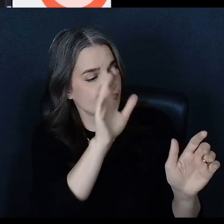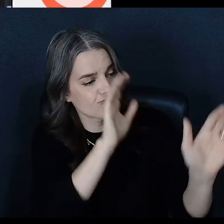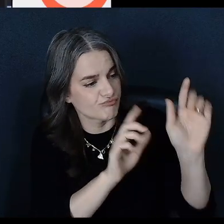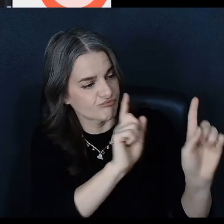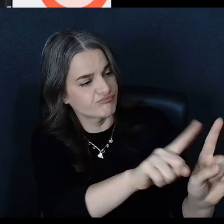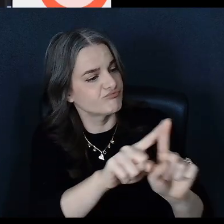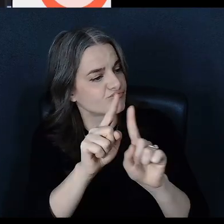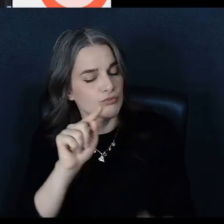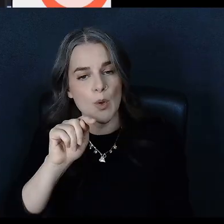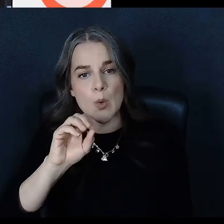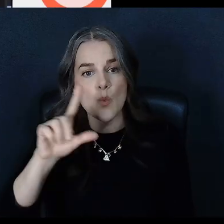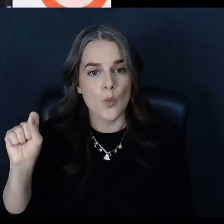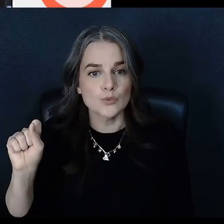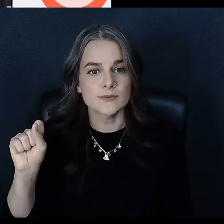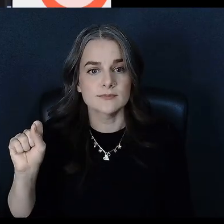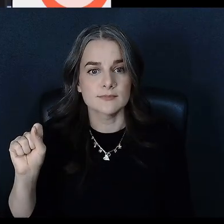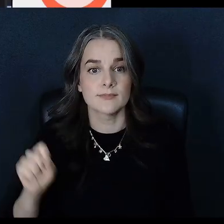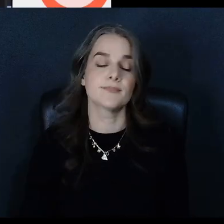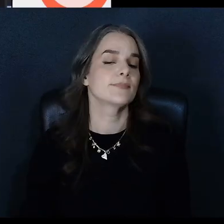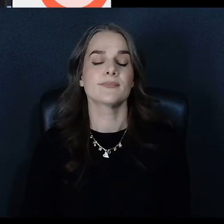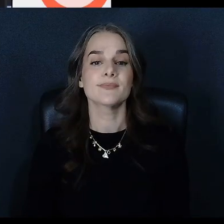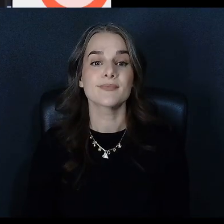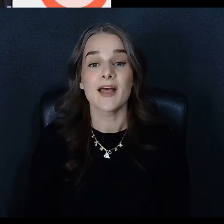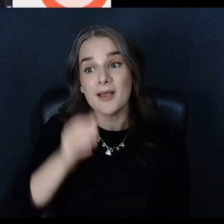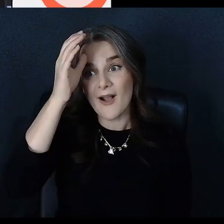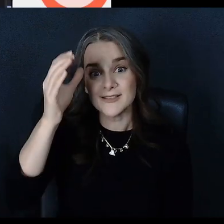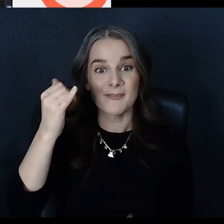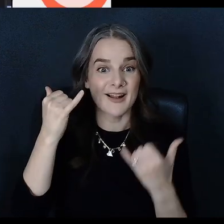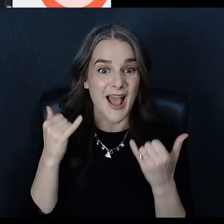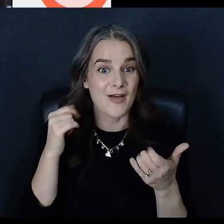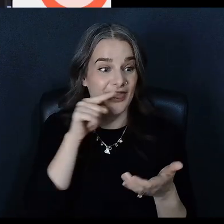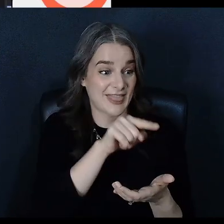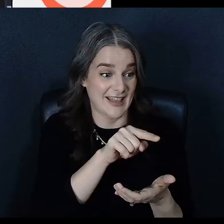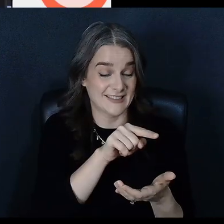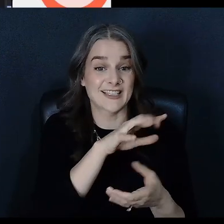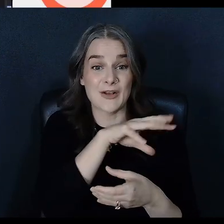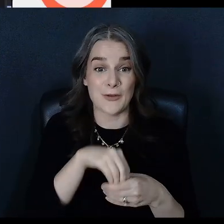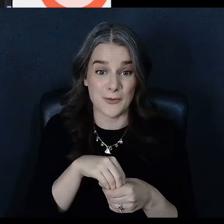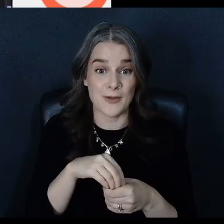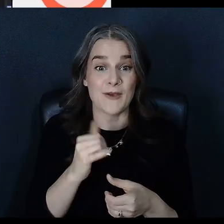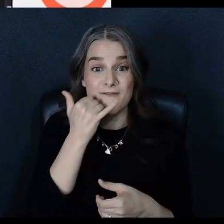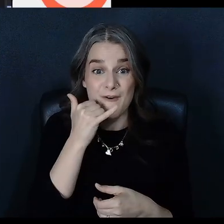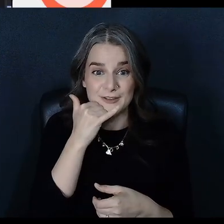But just the idea that this is now built into our phones, this is a really nice development for us